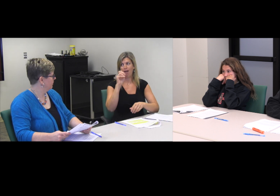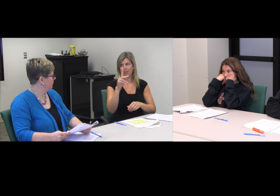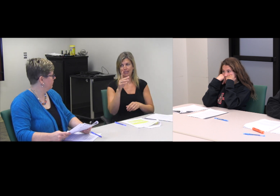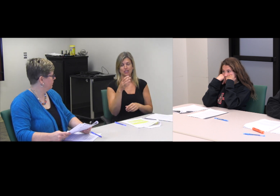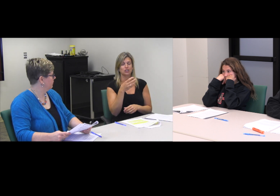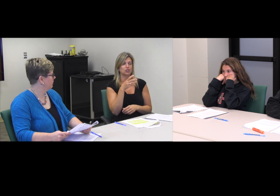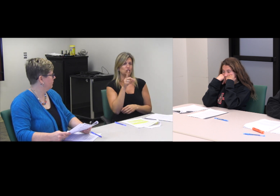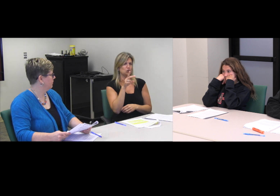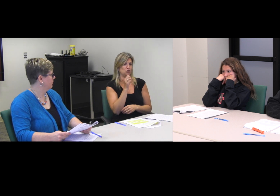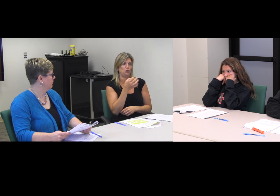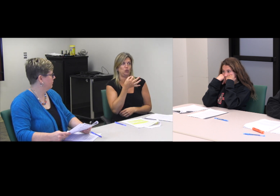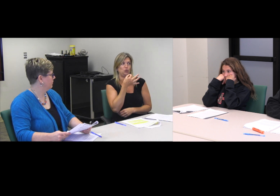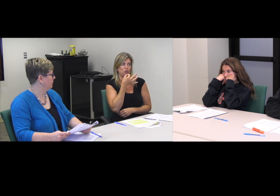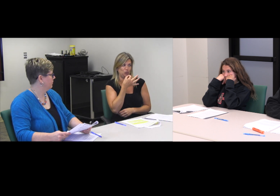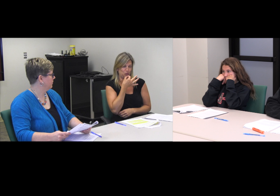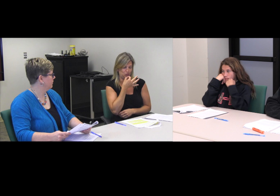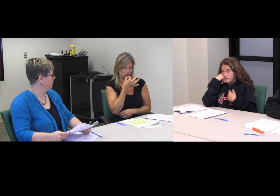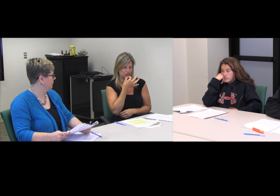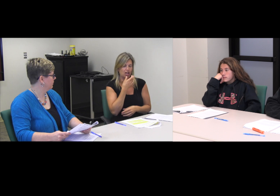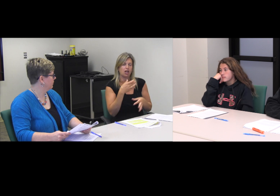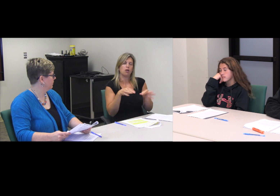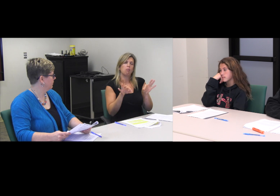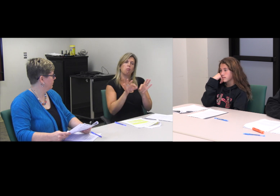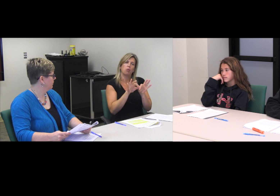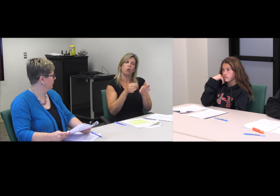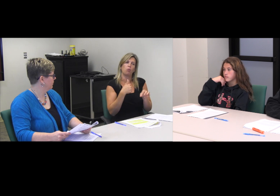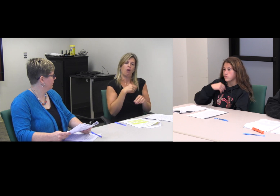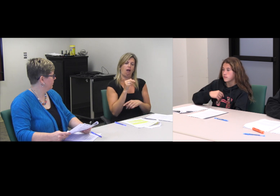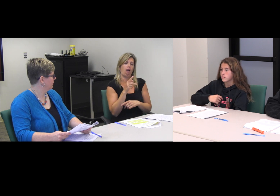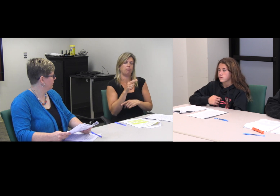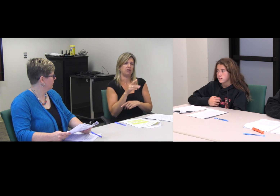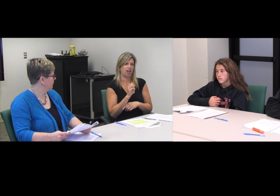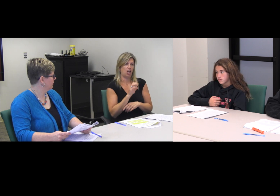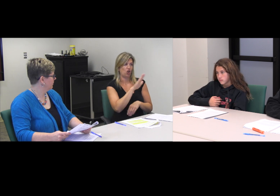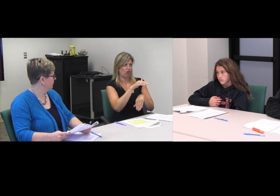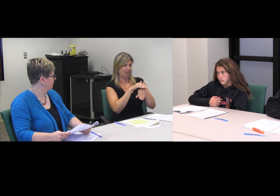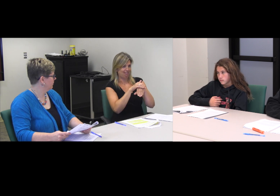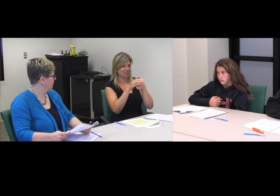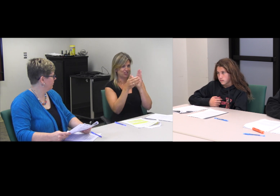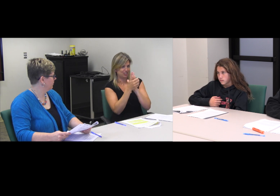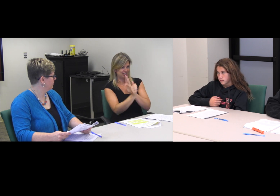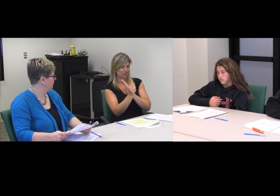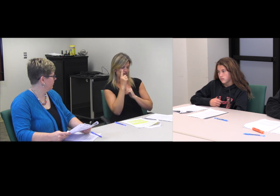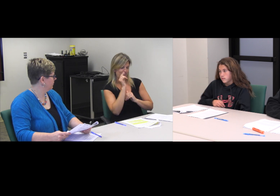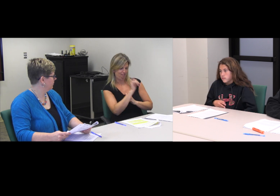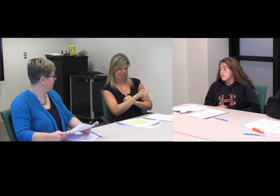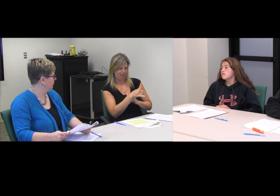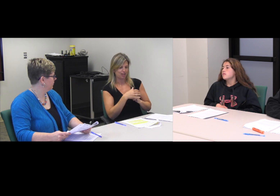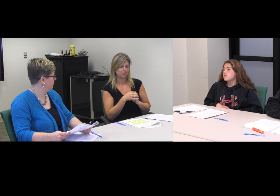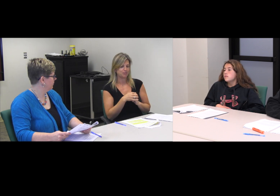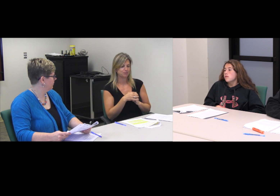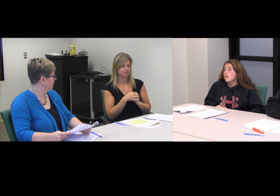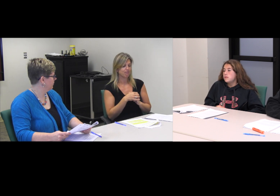Her IEP is due soon, so we need to update her English skills data.